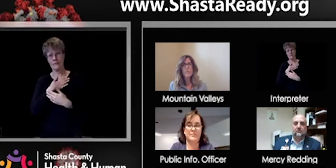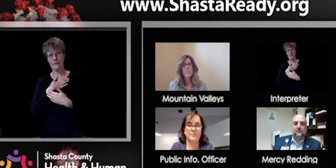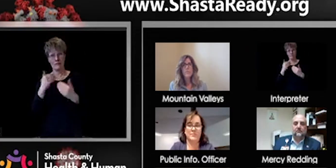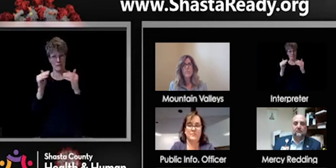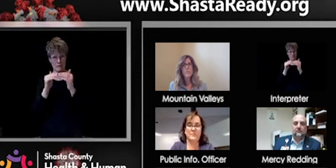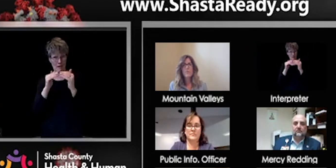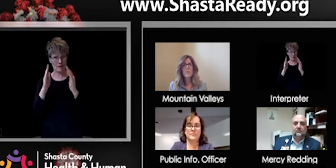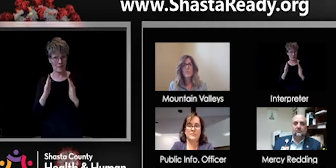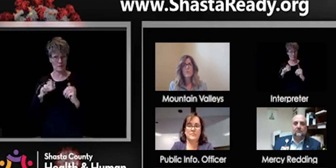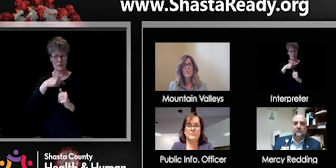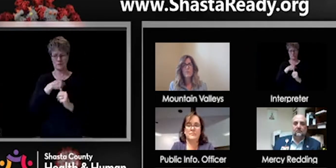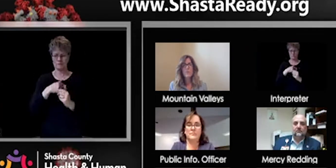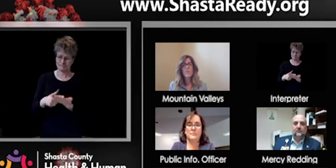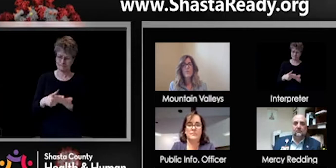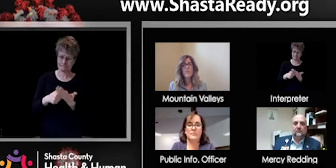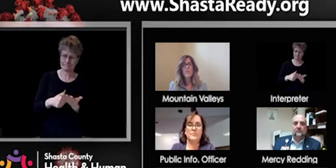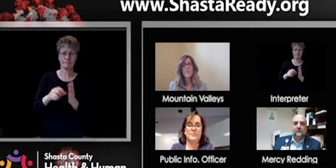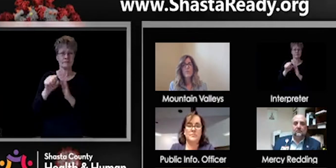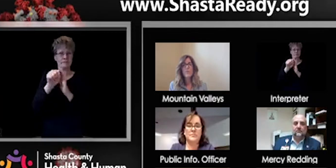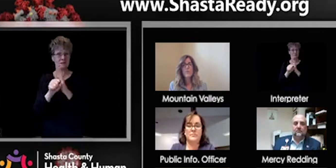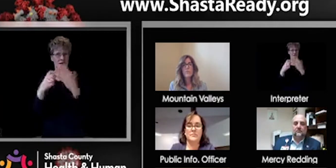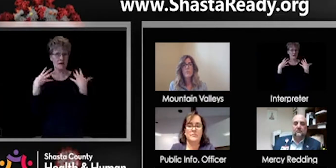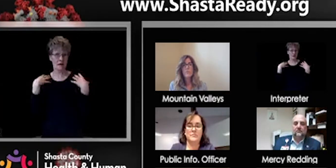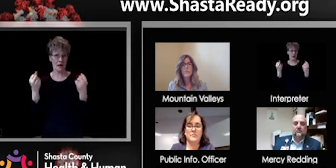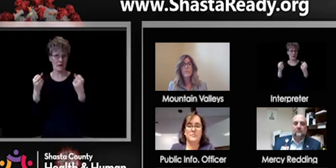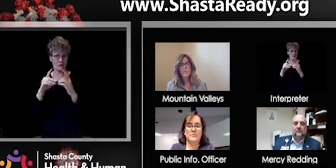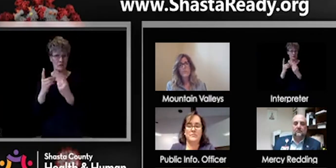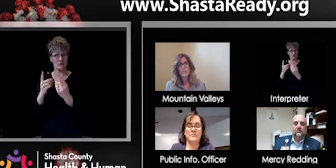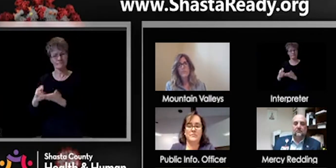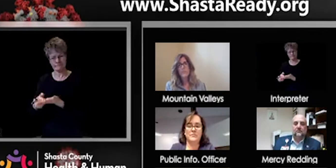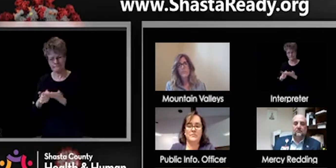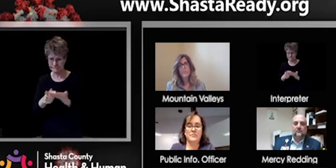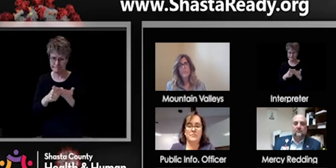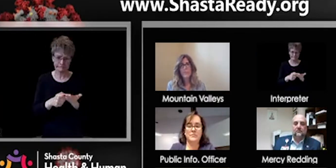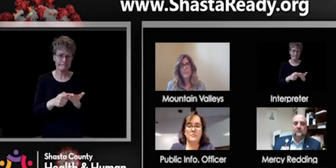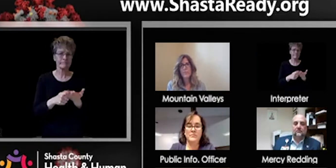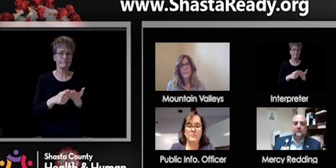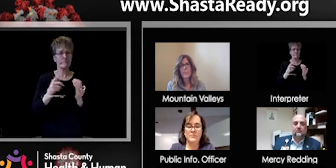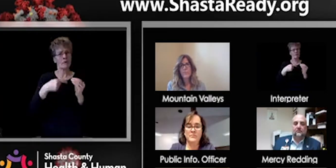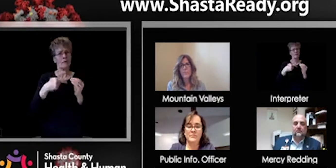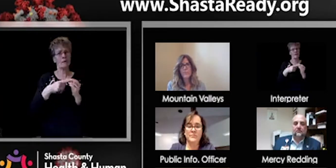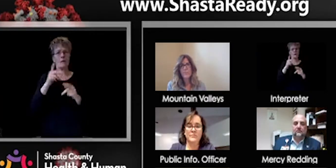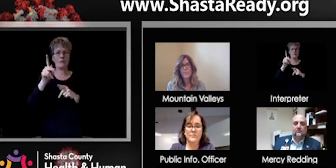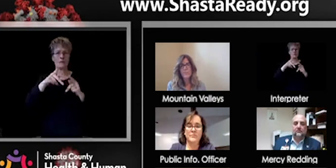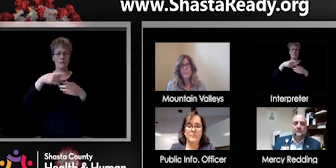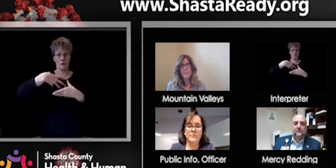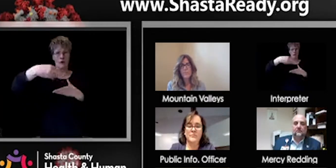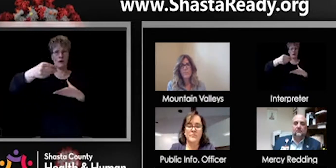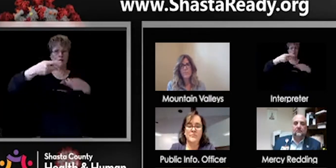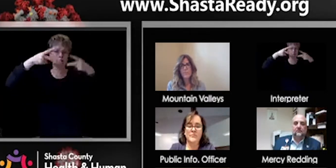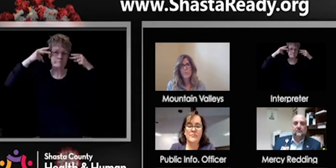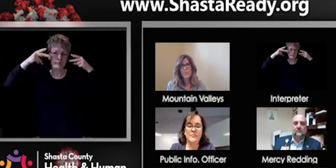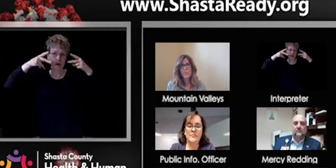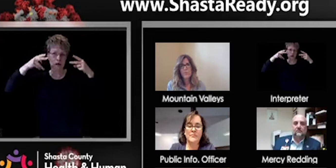Health Department. I anticipate a potential need for a requirement. What that will look